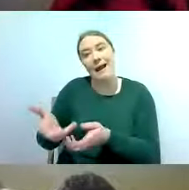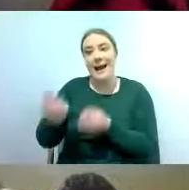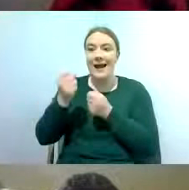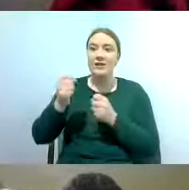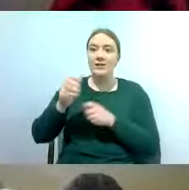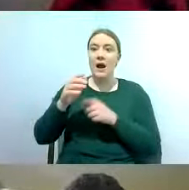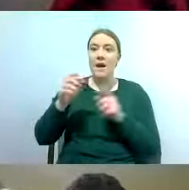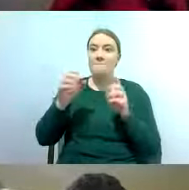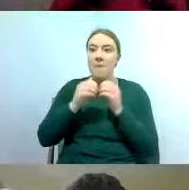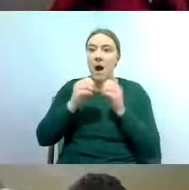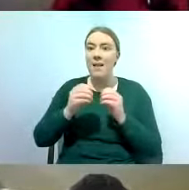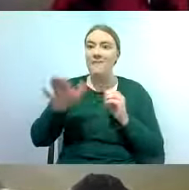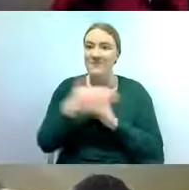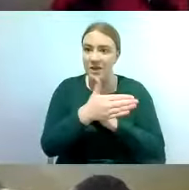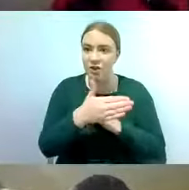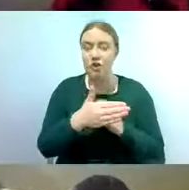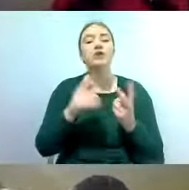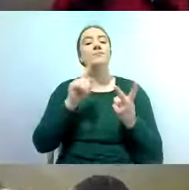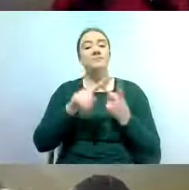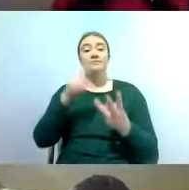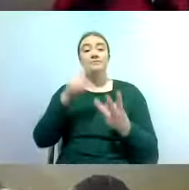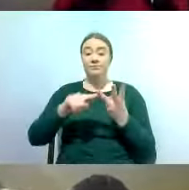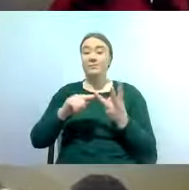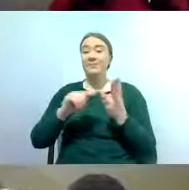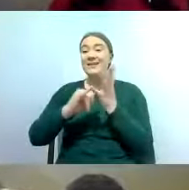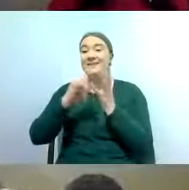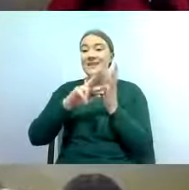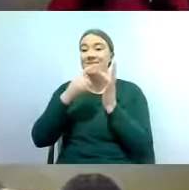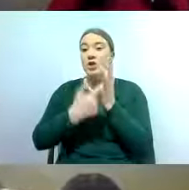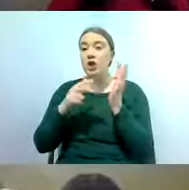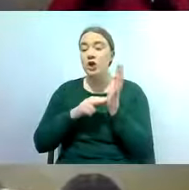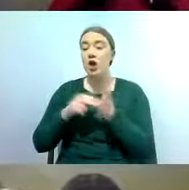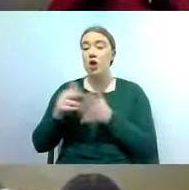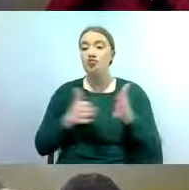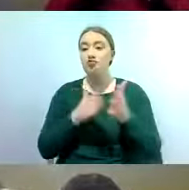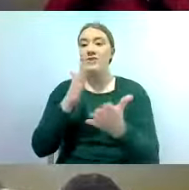movement um and then the seven rivers trust were a major funder of my phd